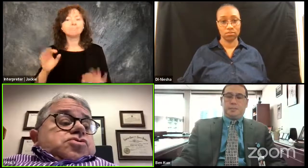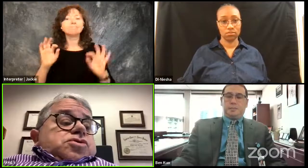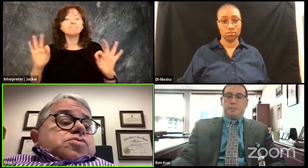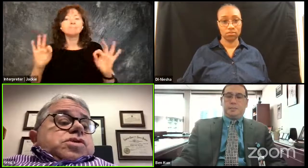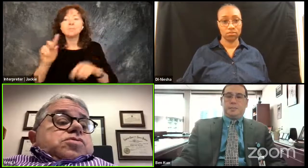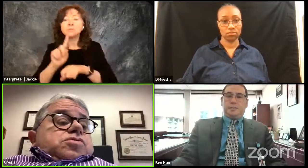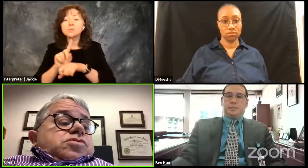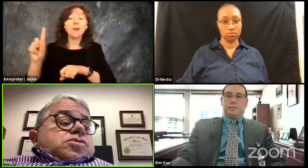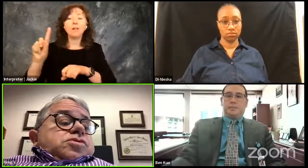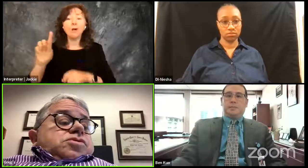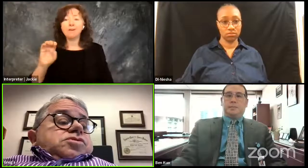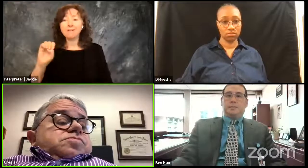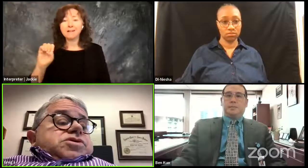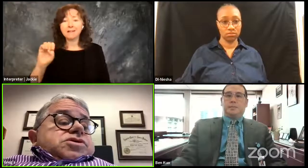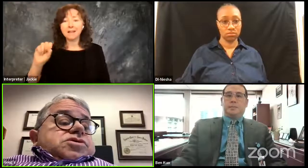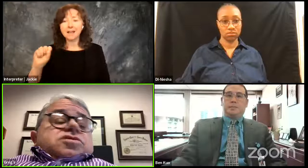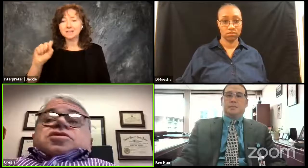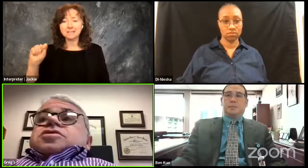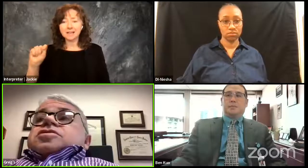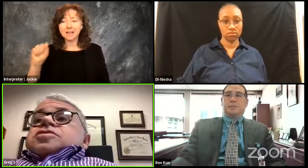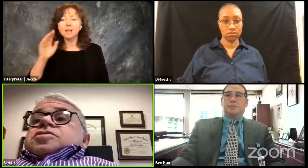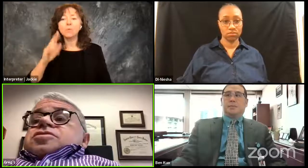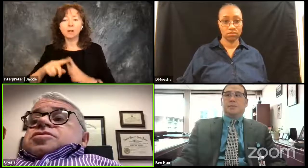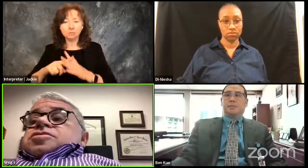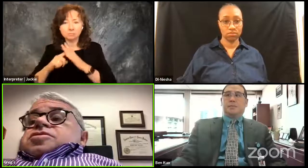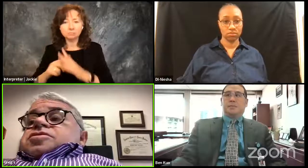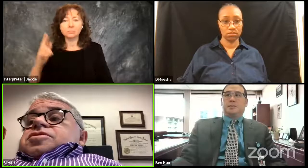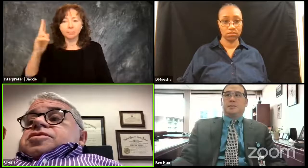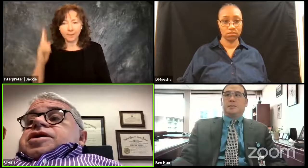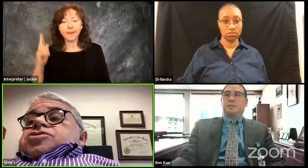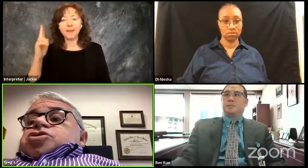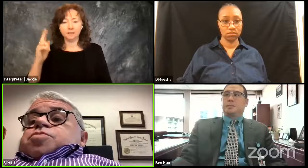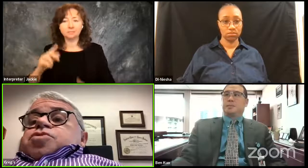So we will begin the Access Board meeting.